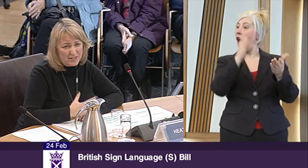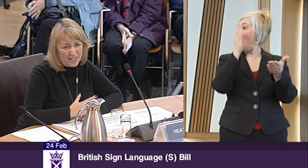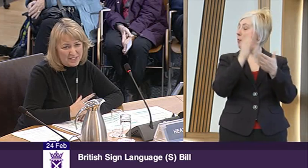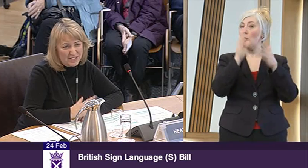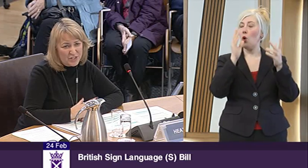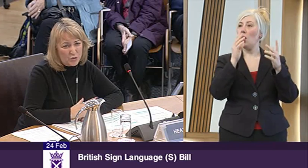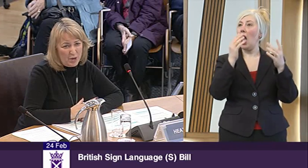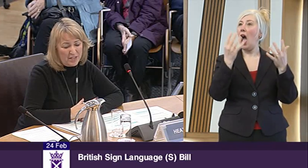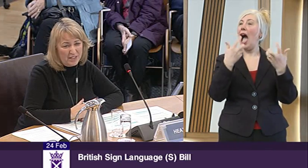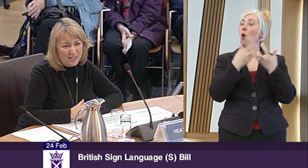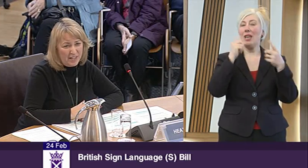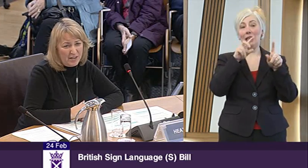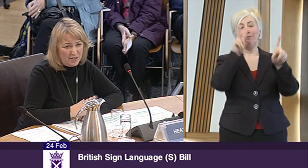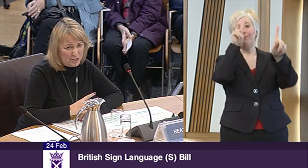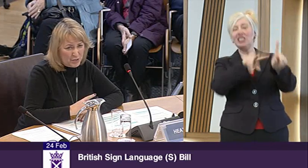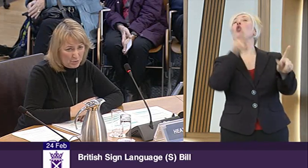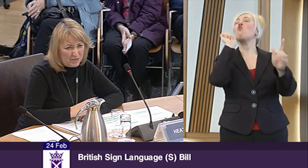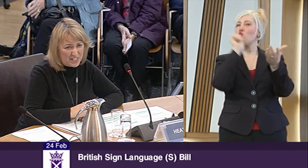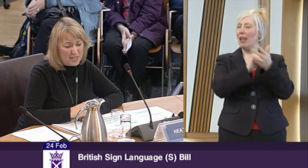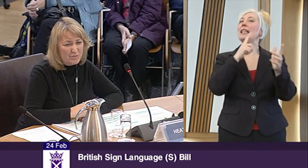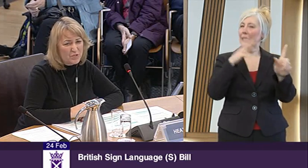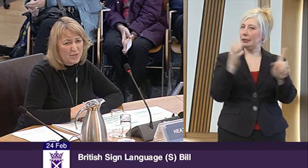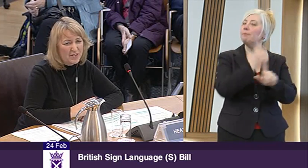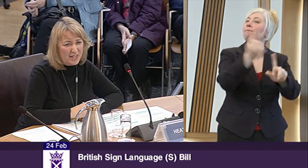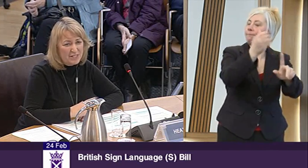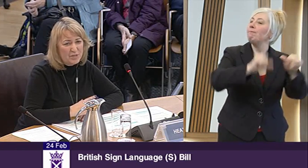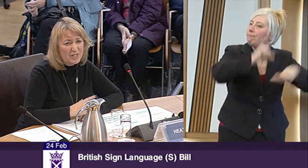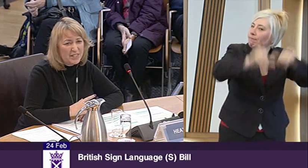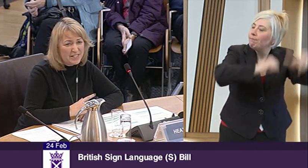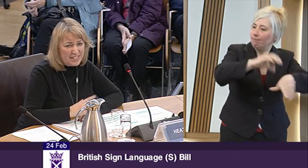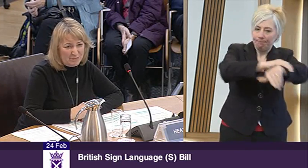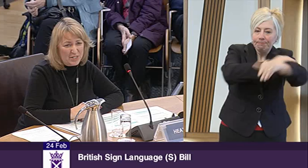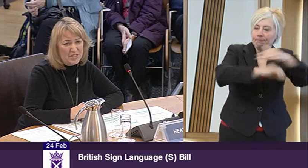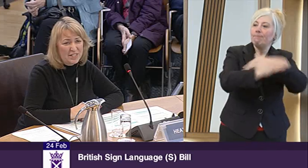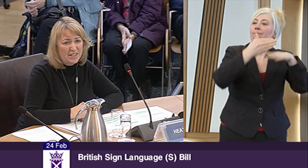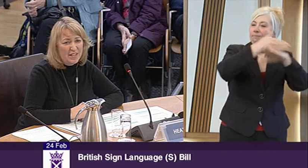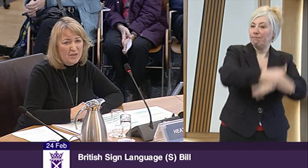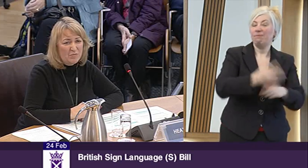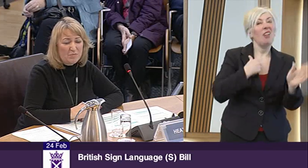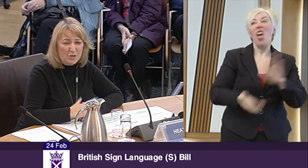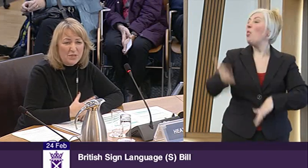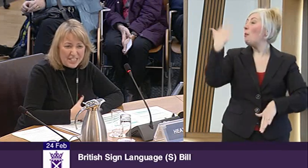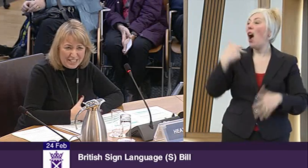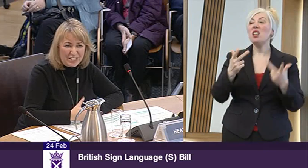a tangible improvement. There have been a number of examples of statements with no intent